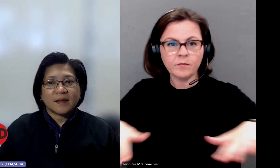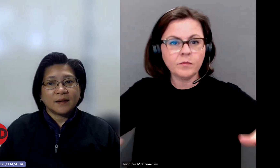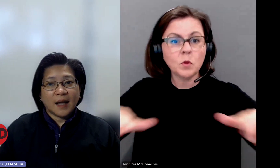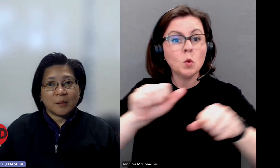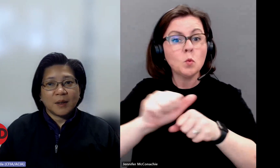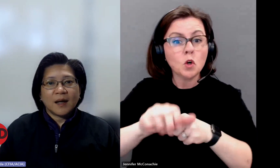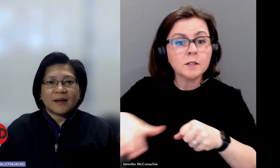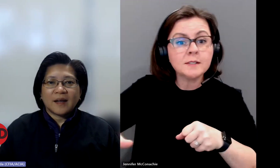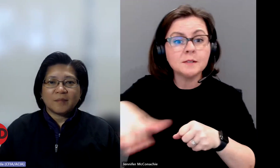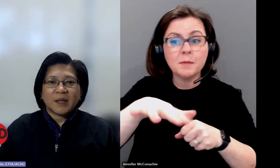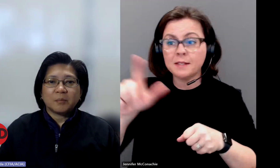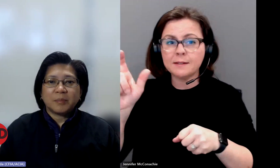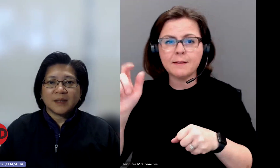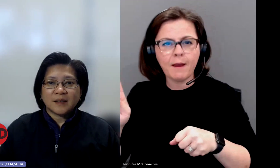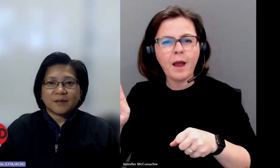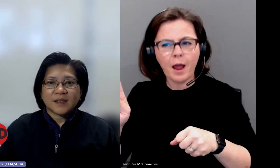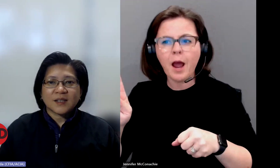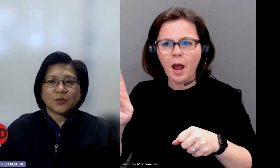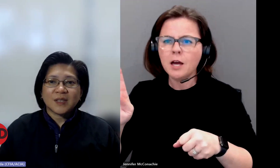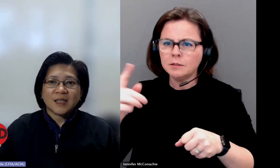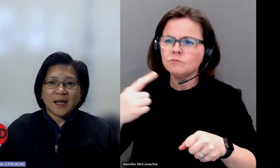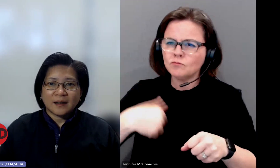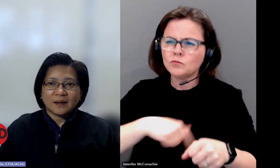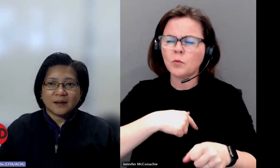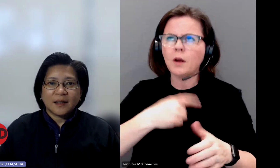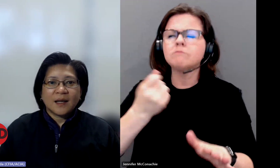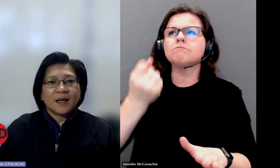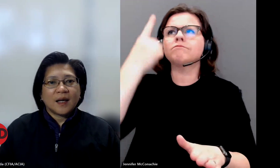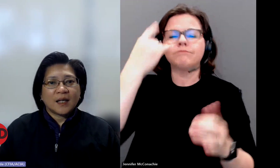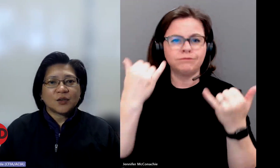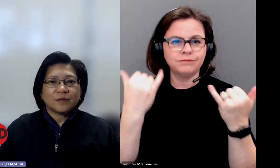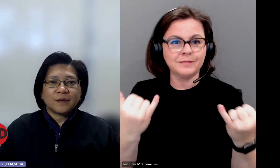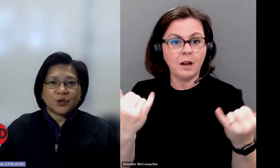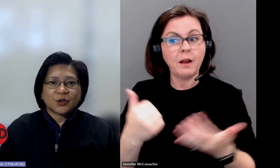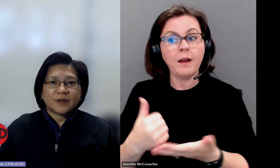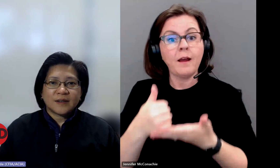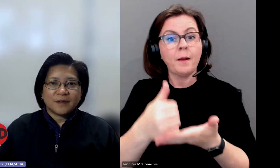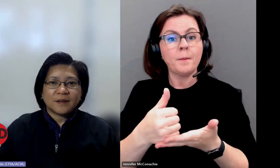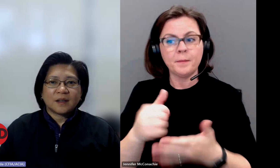for the set-up and layout of workspaces in the lab that have made